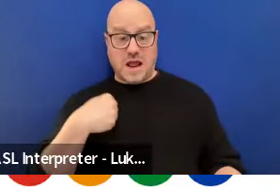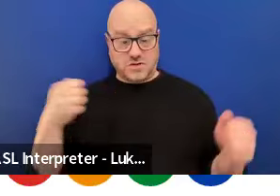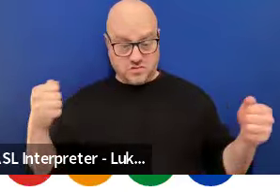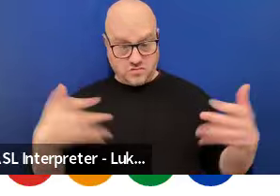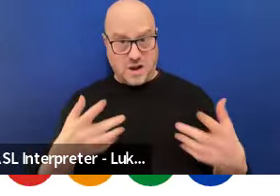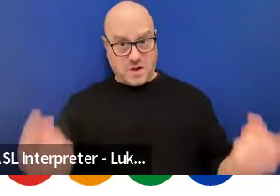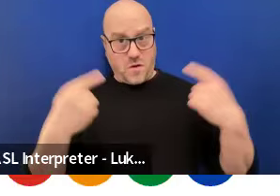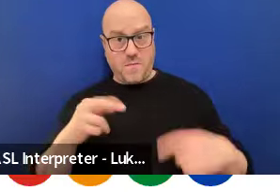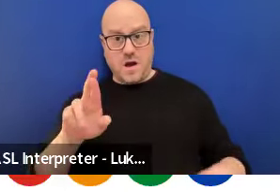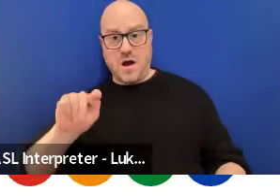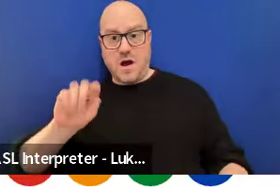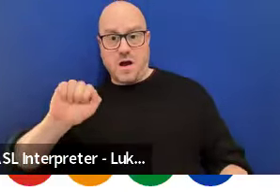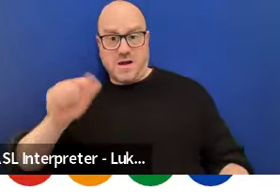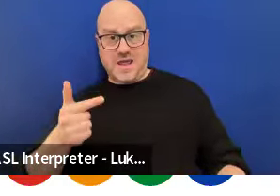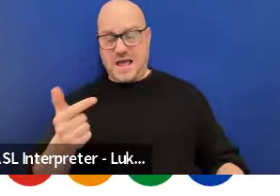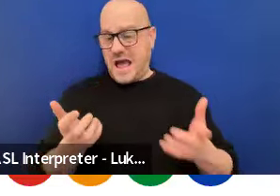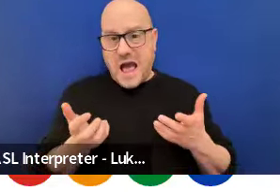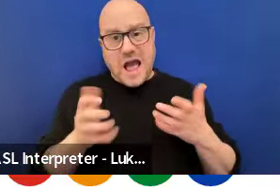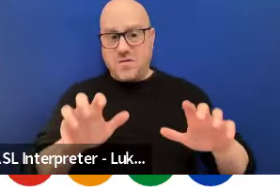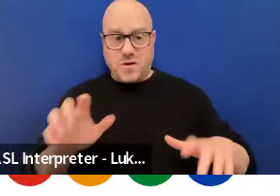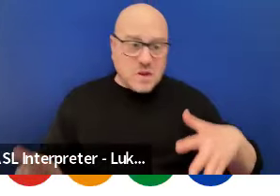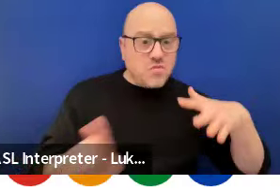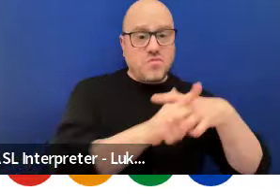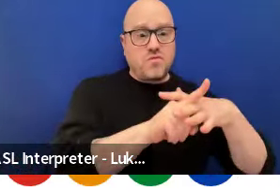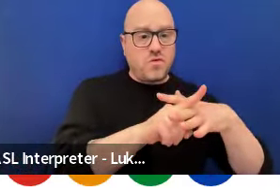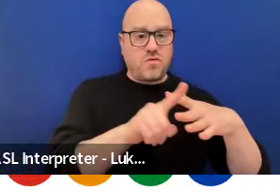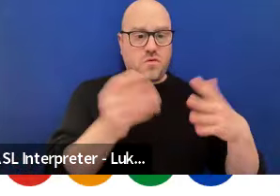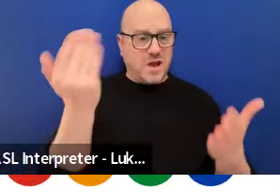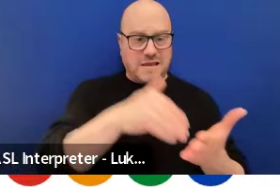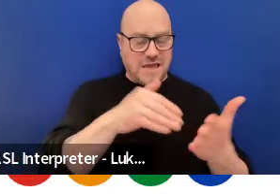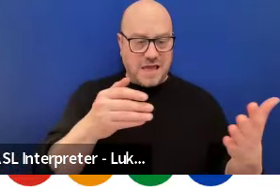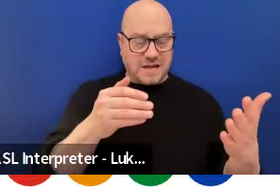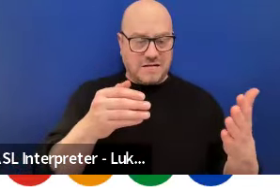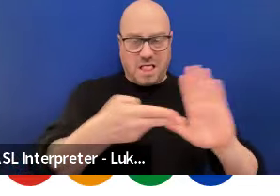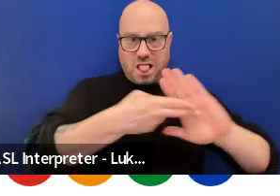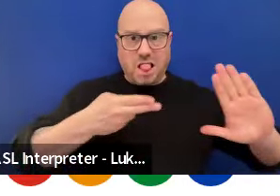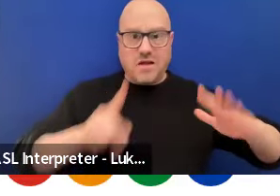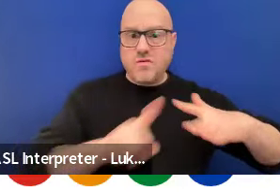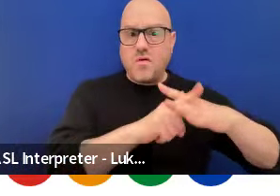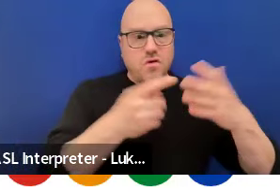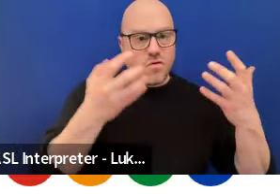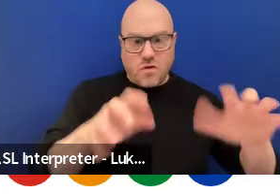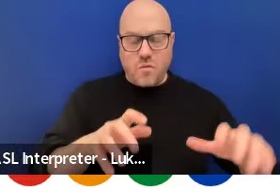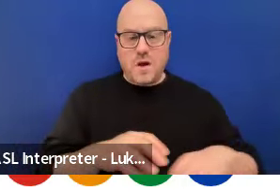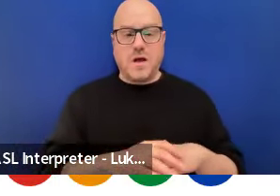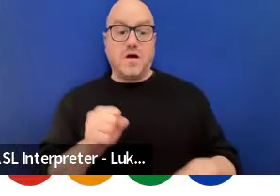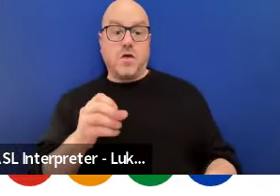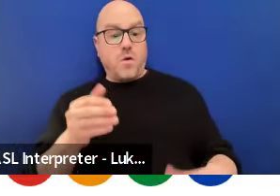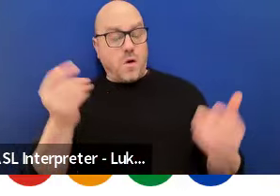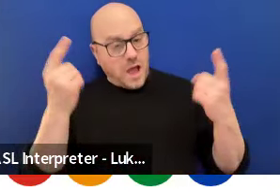DON'T GET STUCK AT HOME. THIS IS ONE OF THE REASONS WHY I WAS AFRAID TO COME TO RTAG. I DON'T WANT TO BE A NO-SHOW